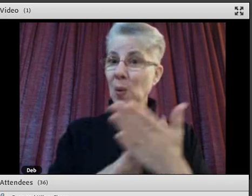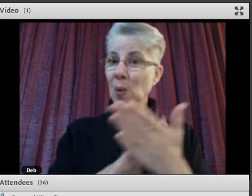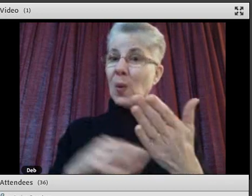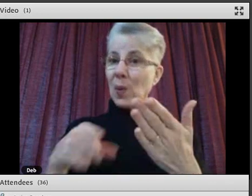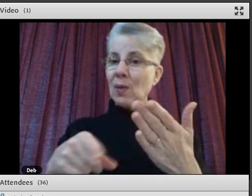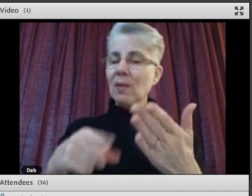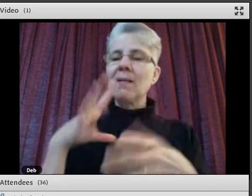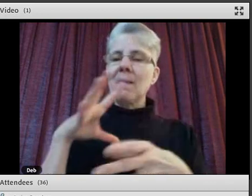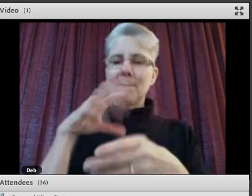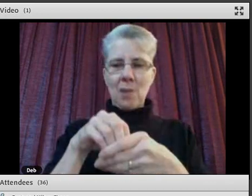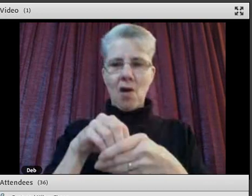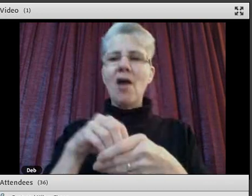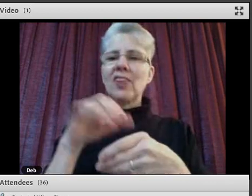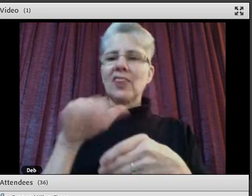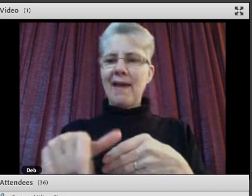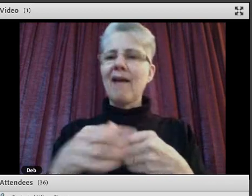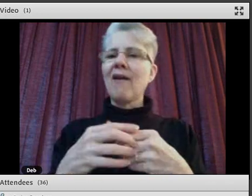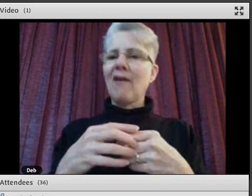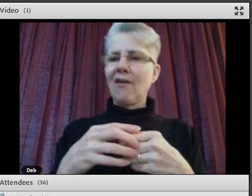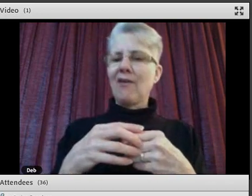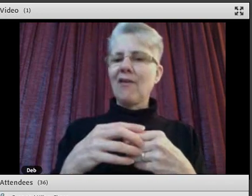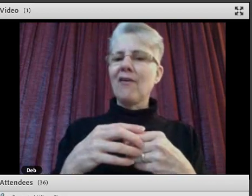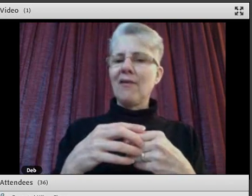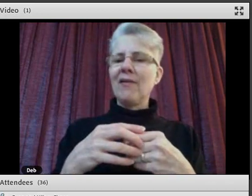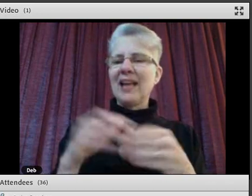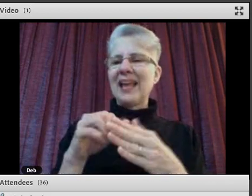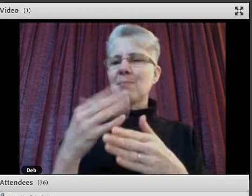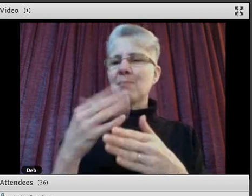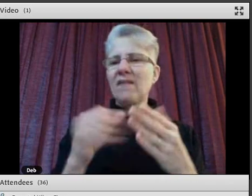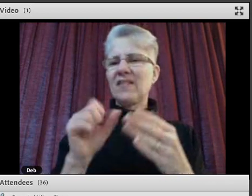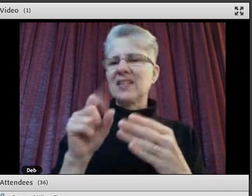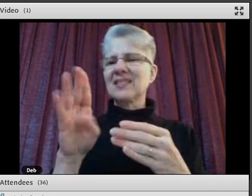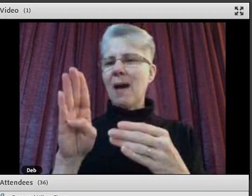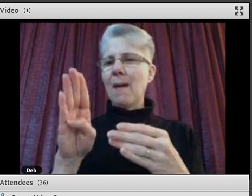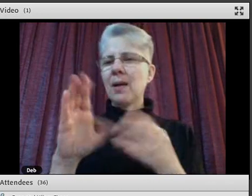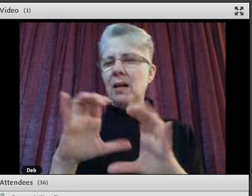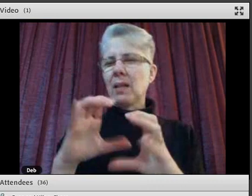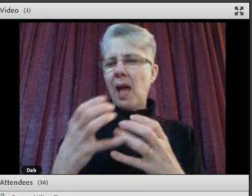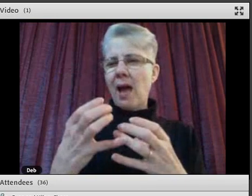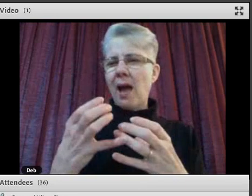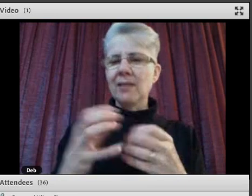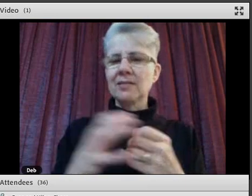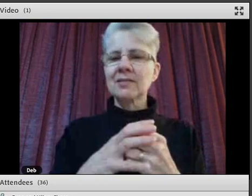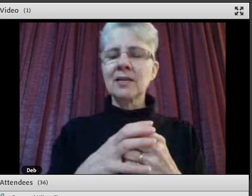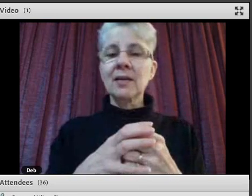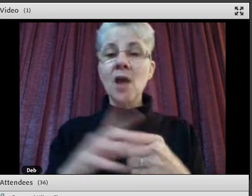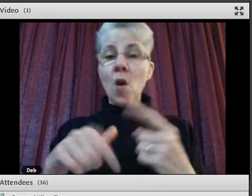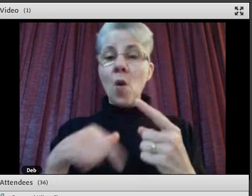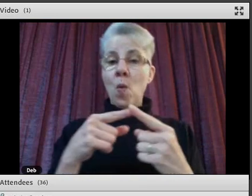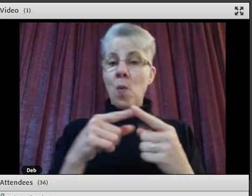There was a STEM class. And when they stick with it